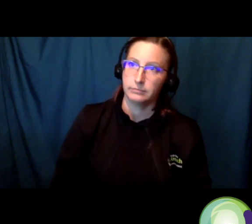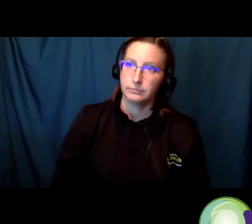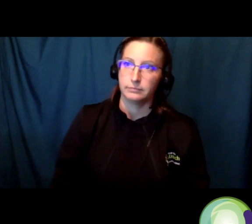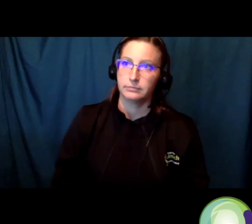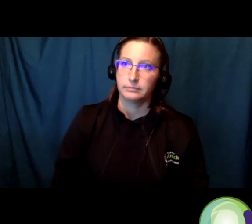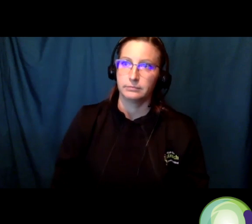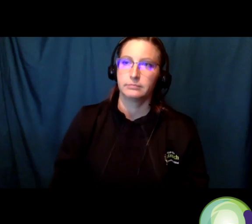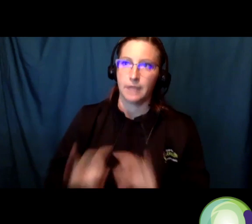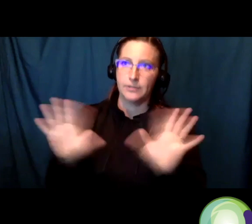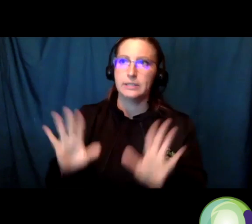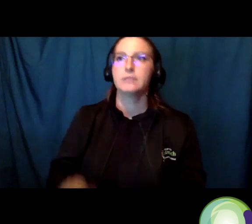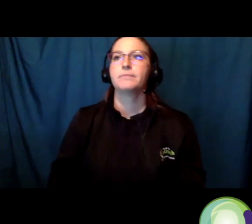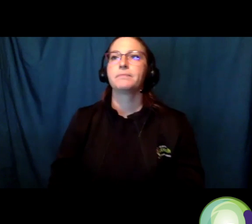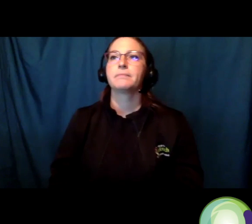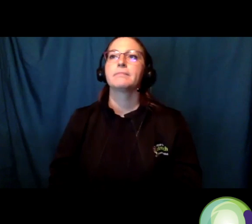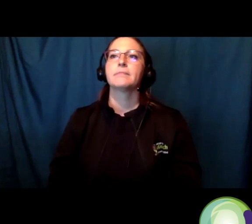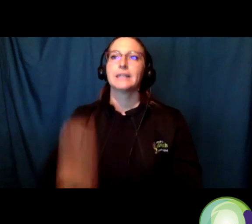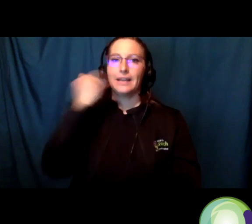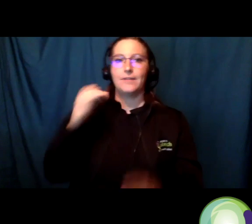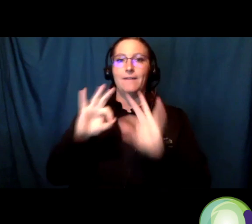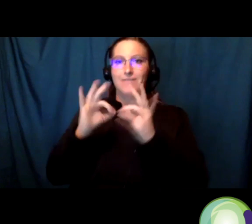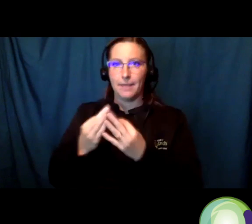talking about if there's a family at home.